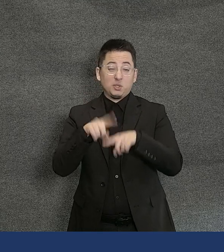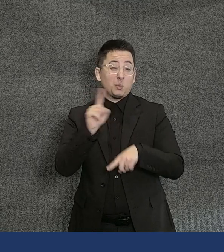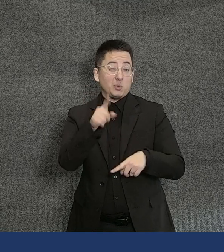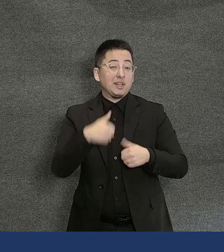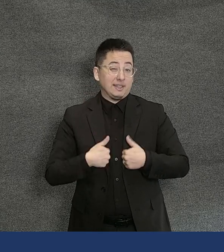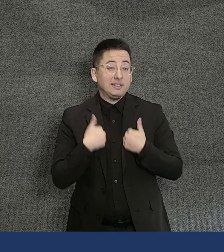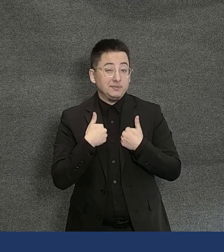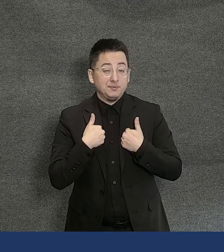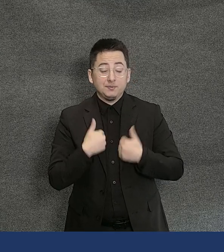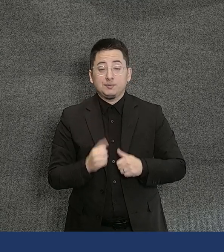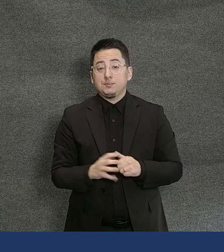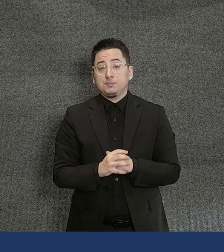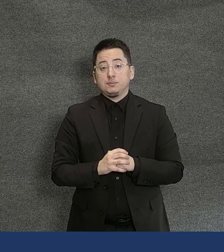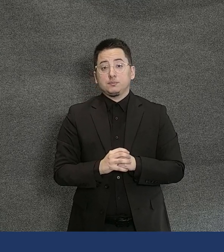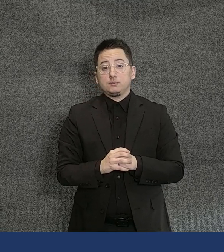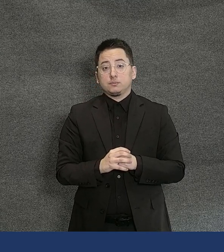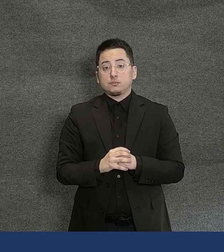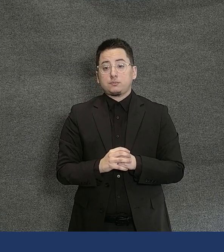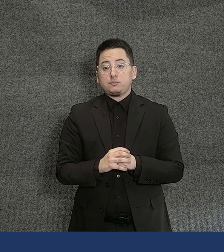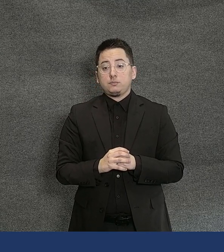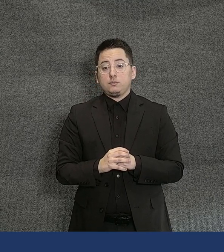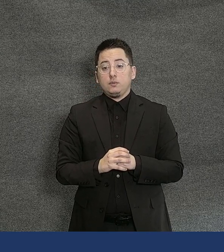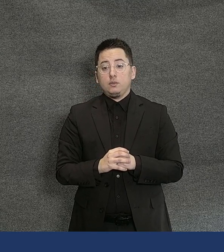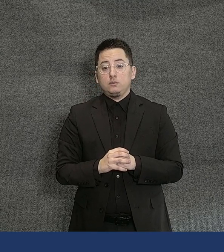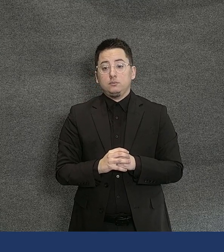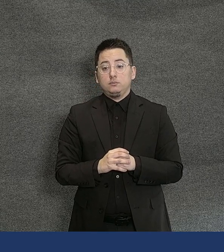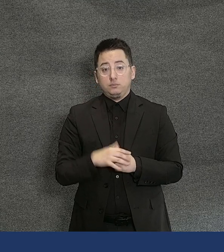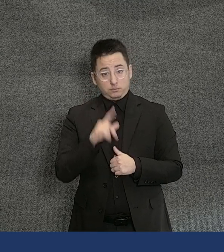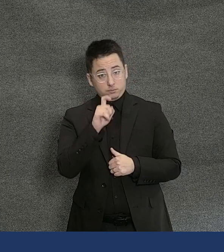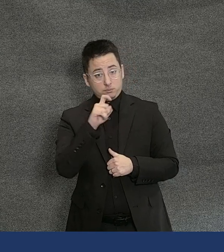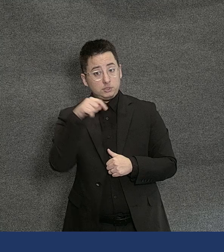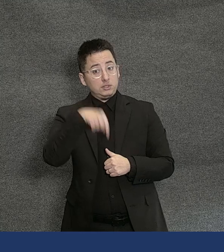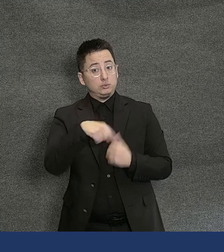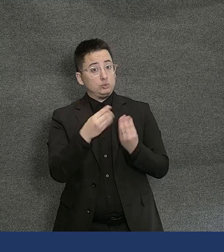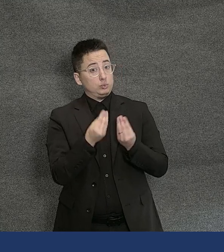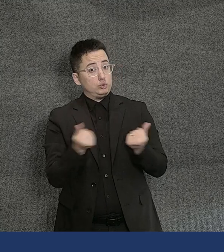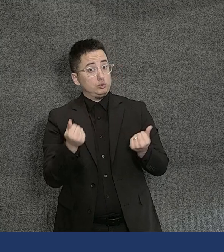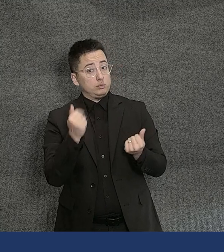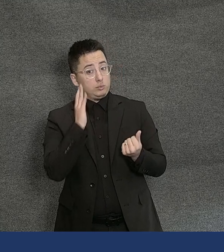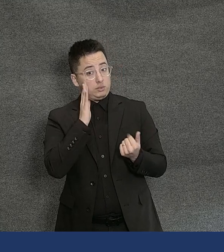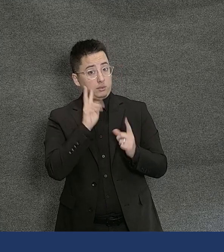But would this solution be statewide?